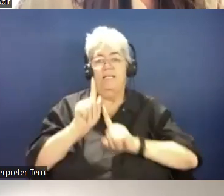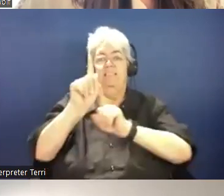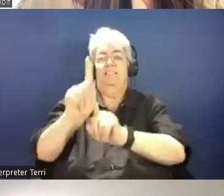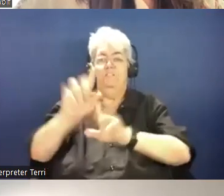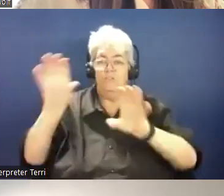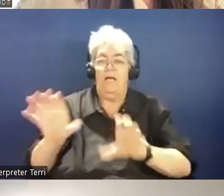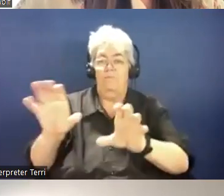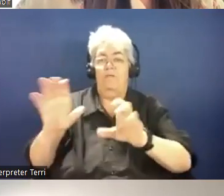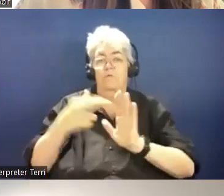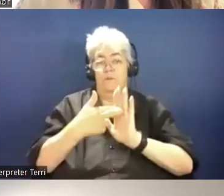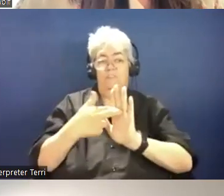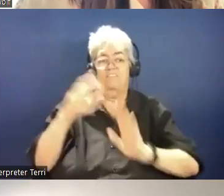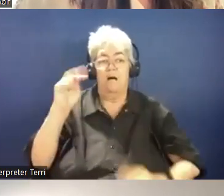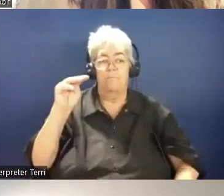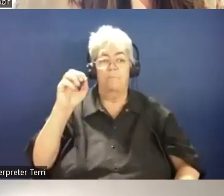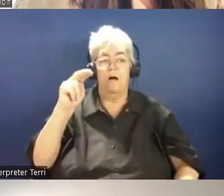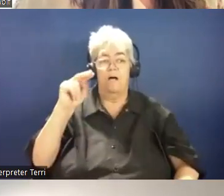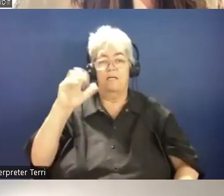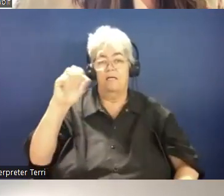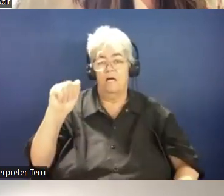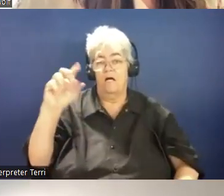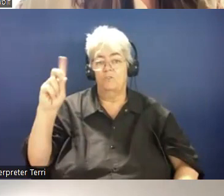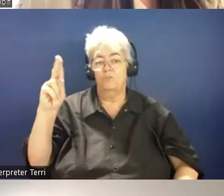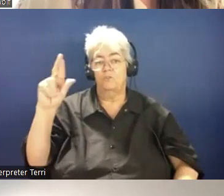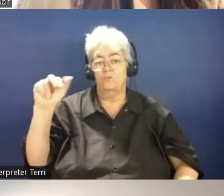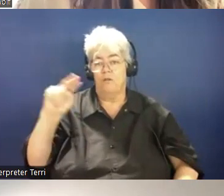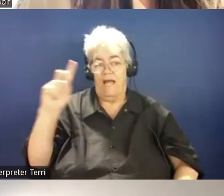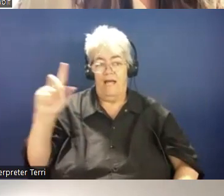Monica Duran, who's in the legislature. And she is also the majority leader,